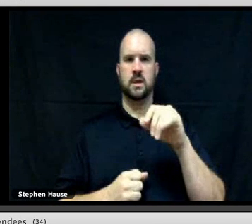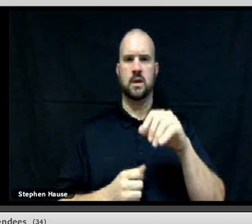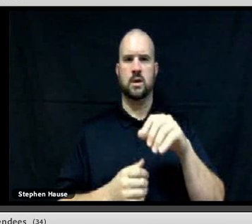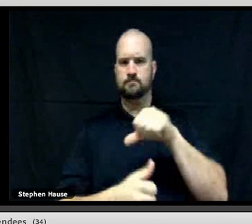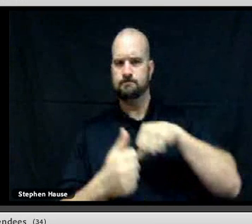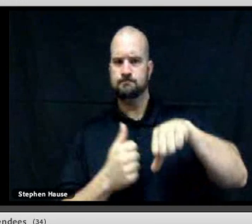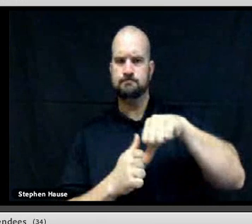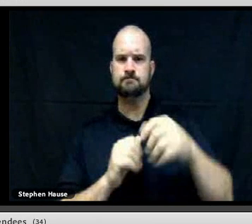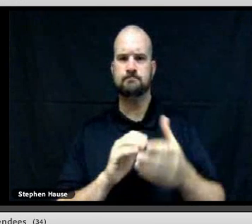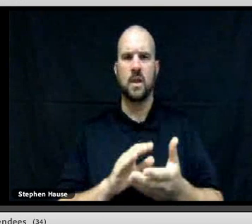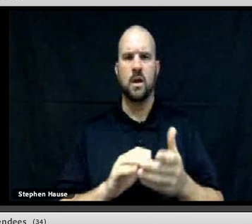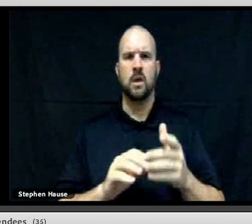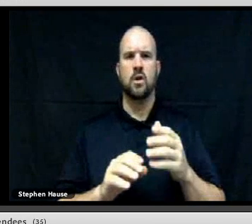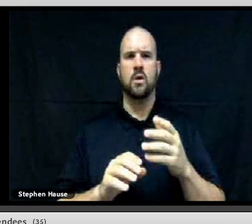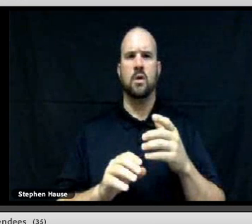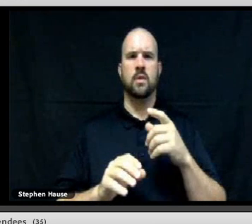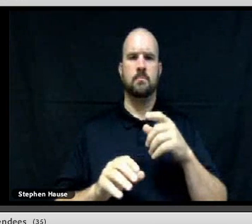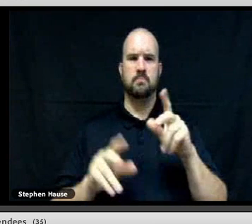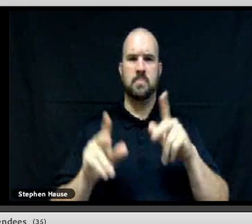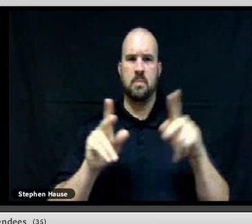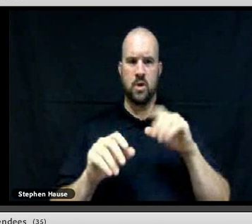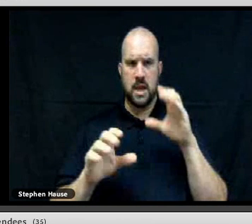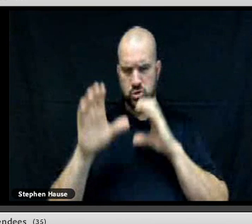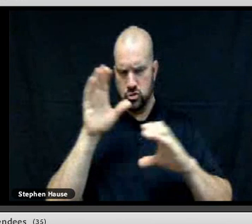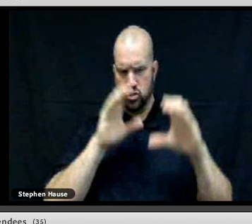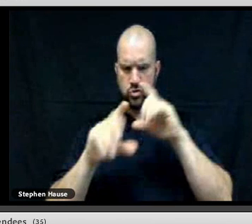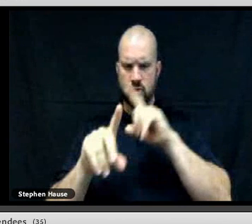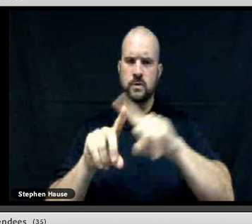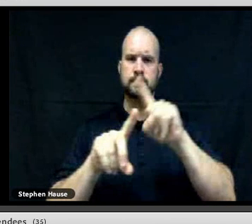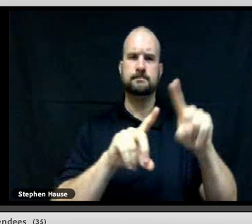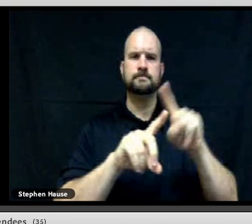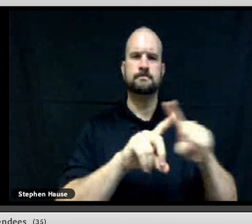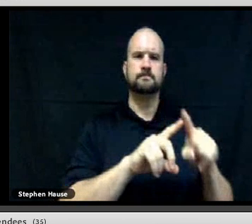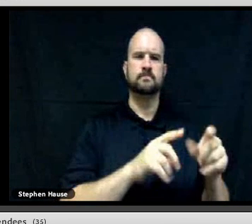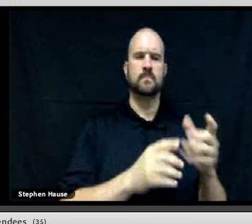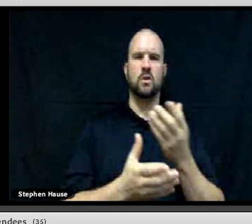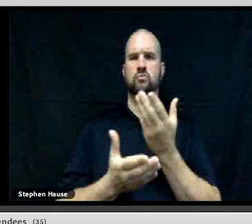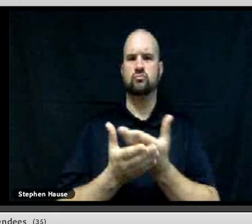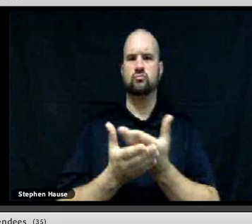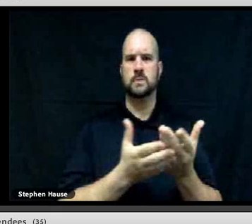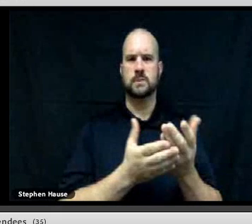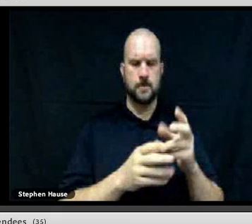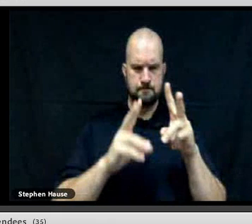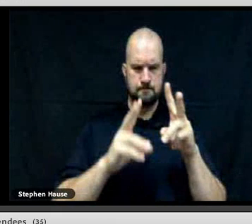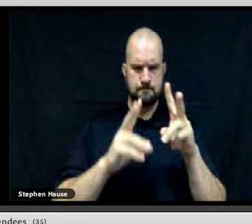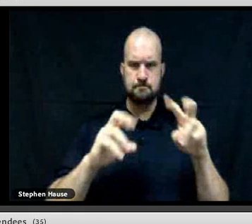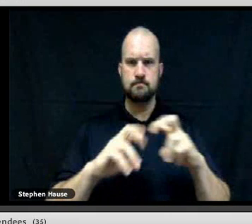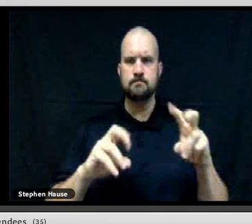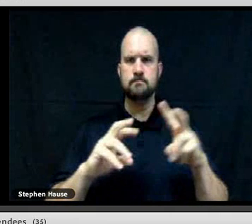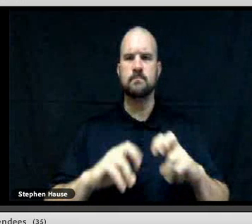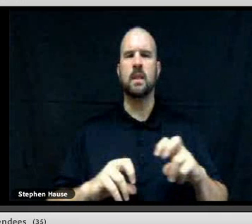so they can get meaningful results from that search. Um, it -- it should be understandable outside